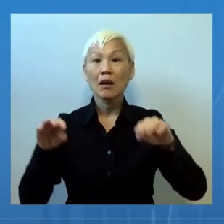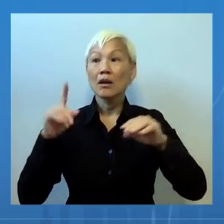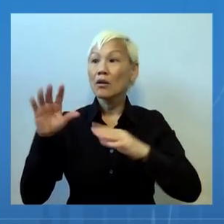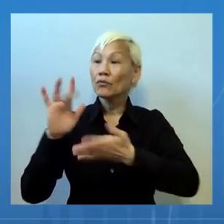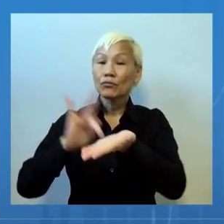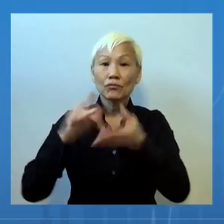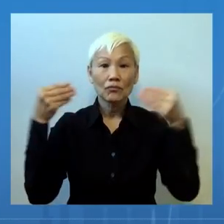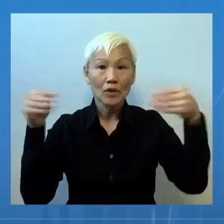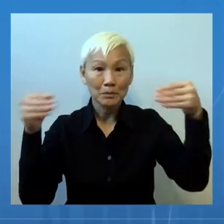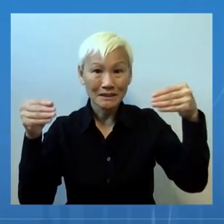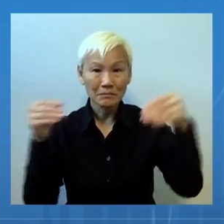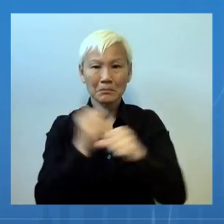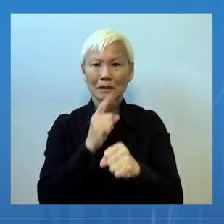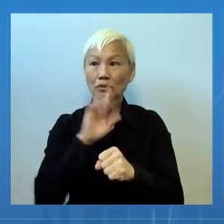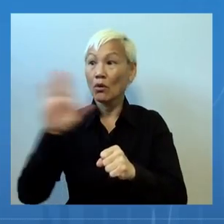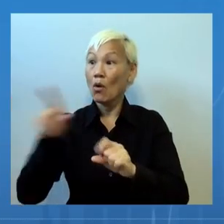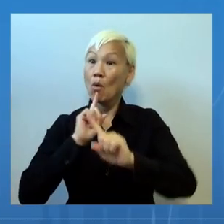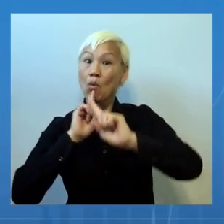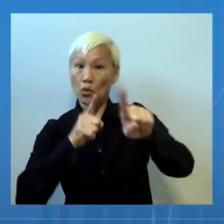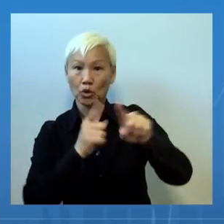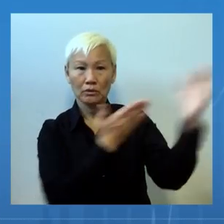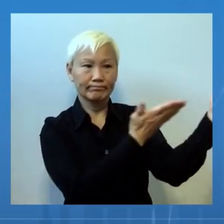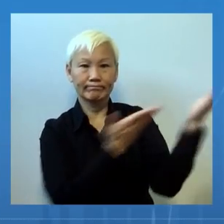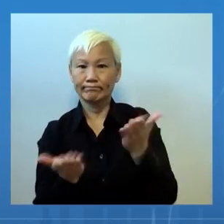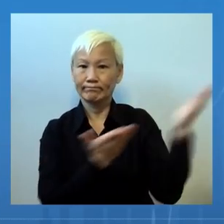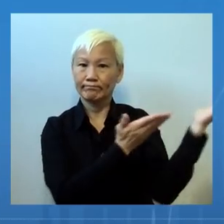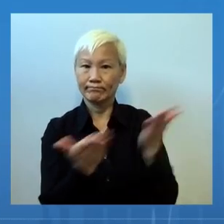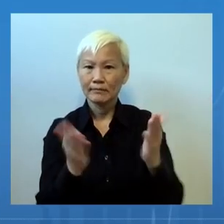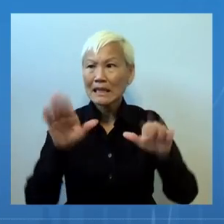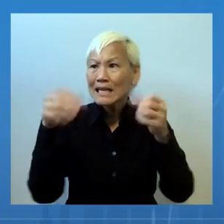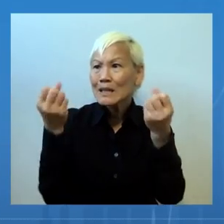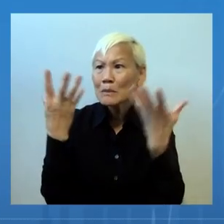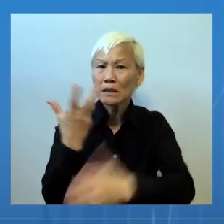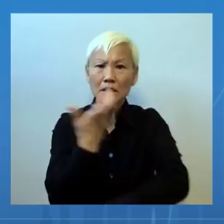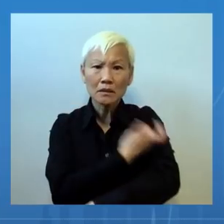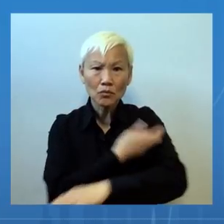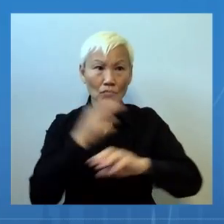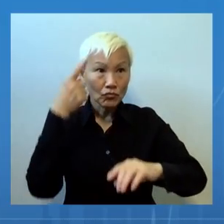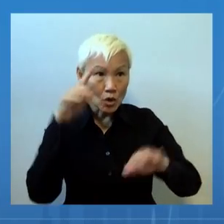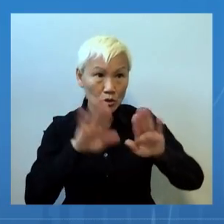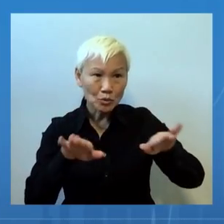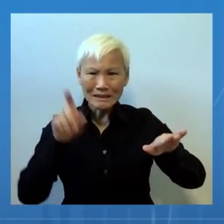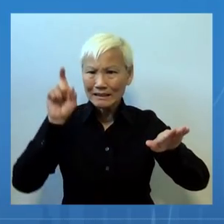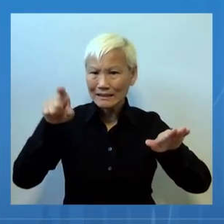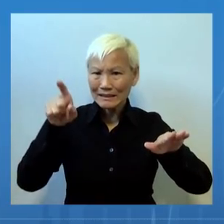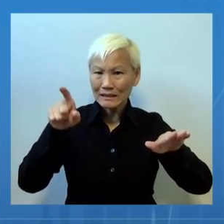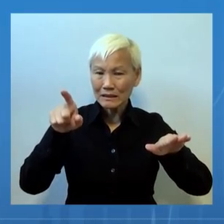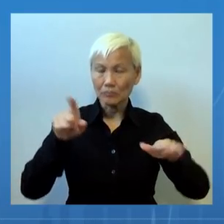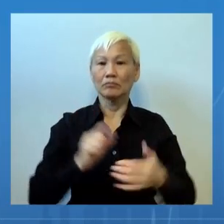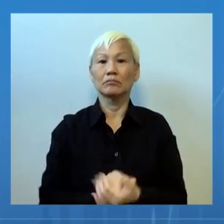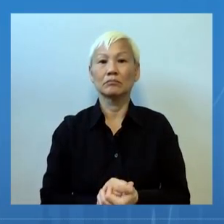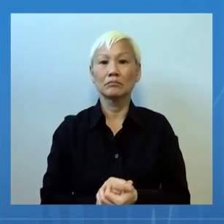and submit their detailed distribution plans. On Friday, within minutes of FDA's authorization,